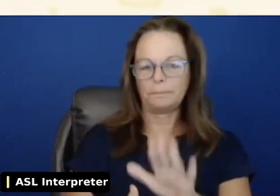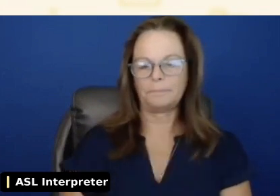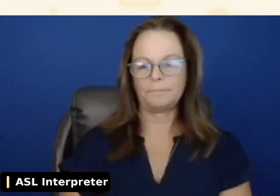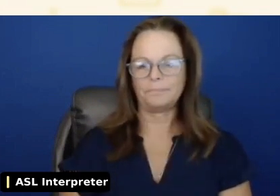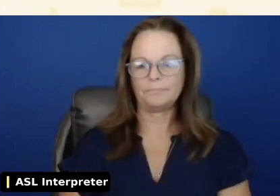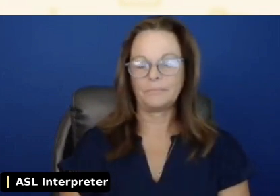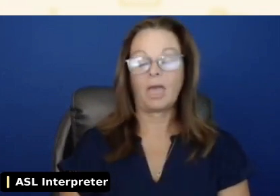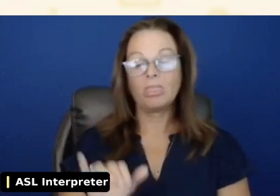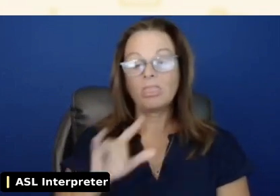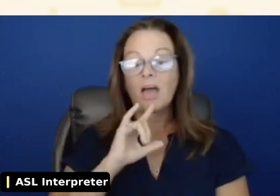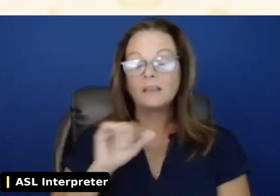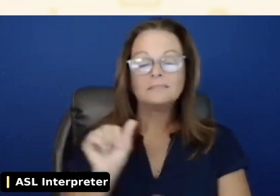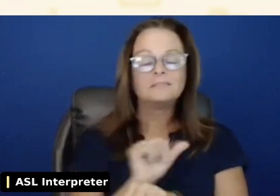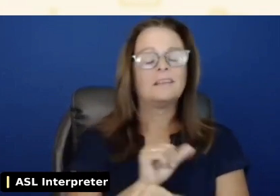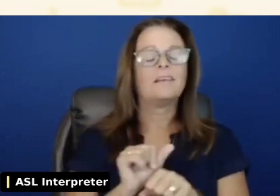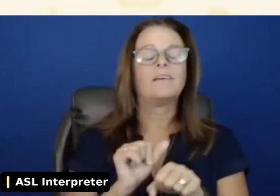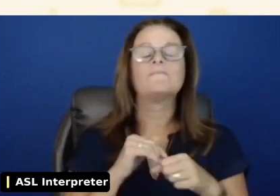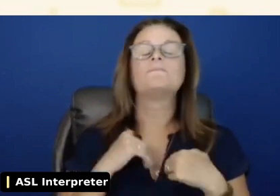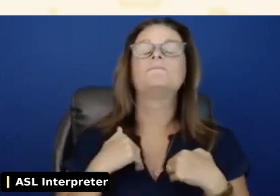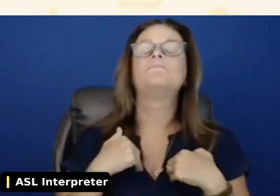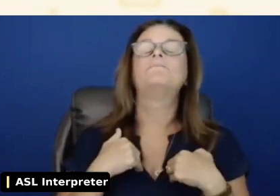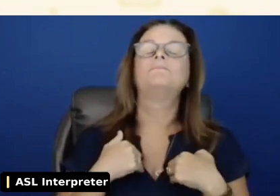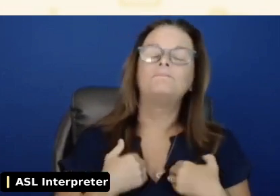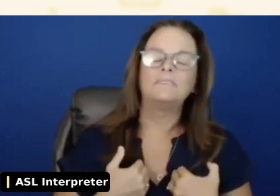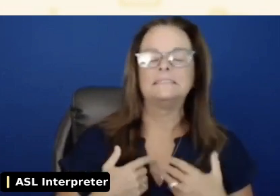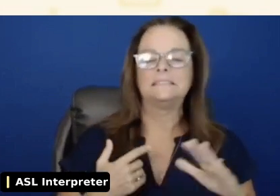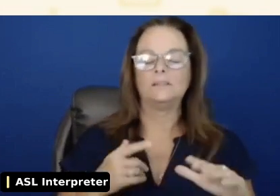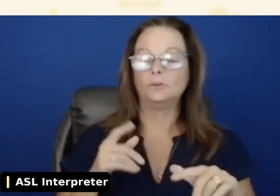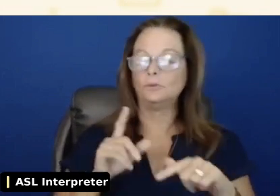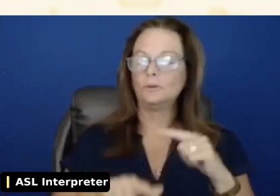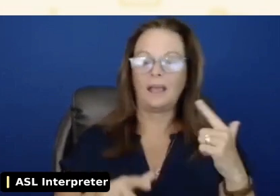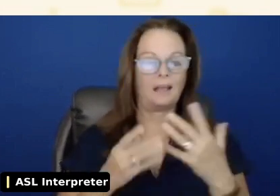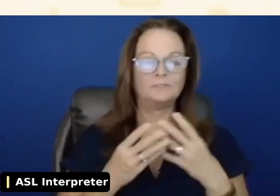that you can't accommodate with more sleep.